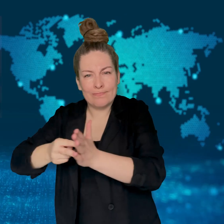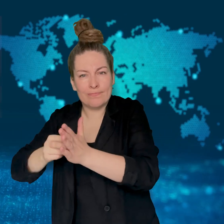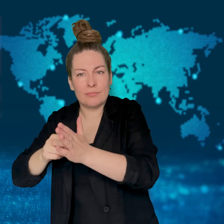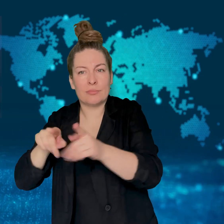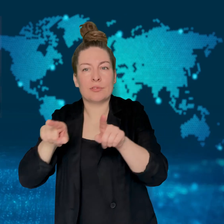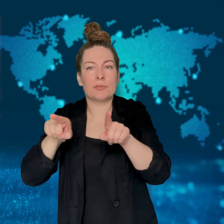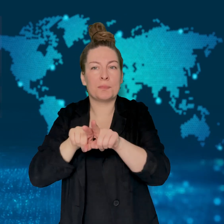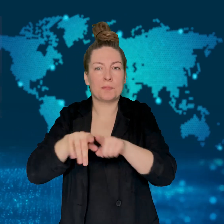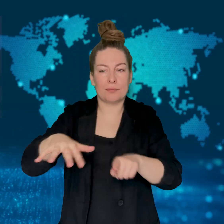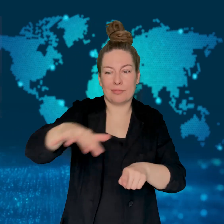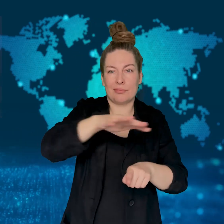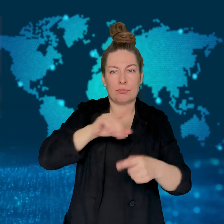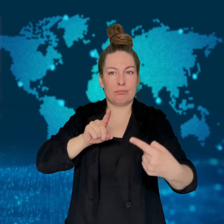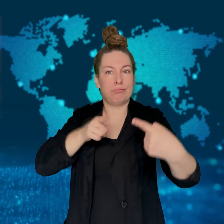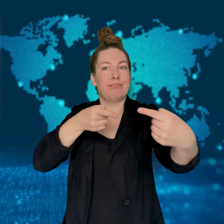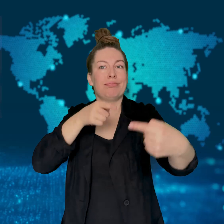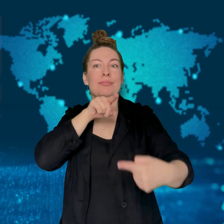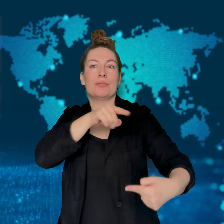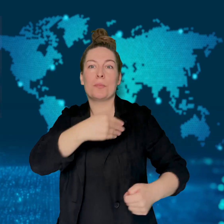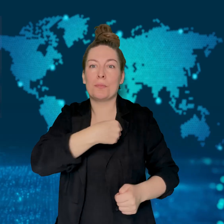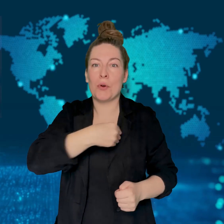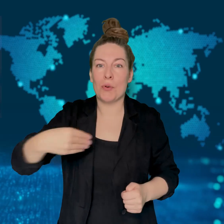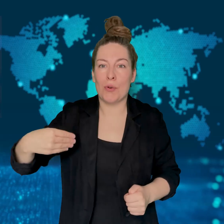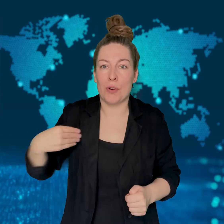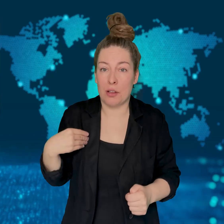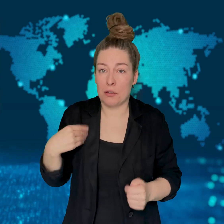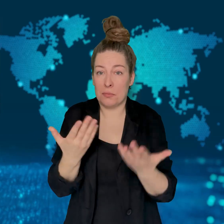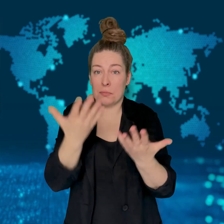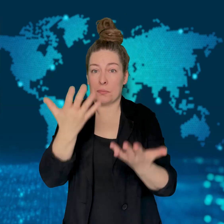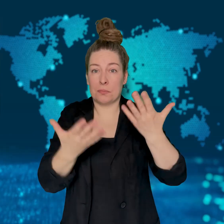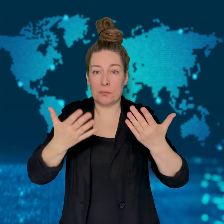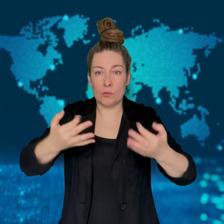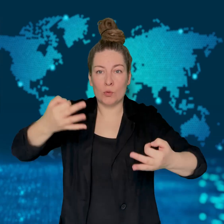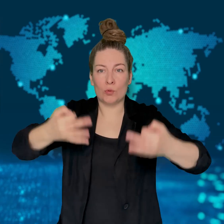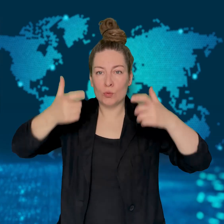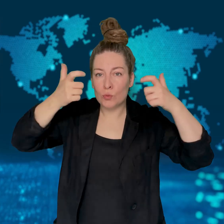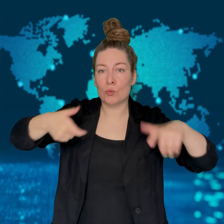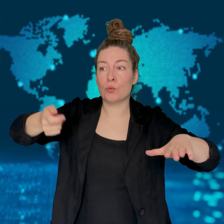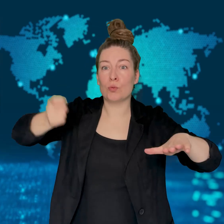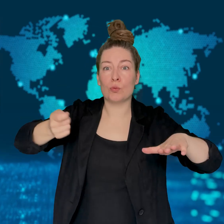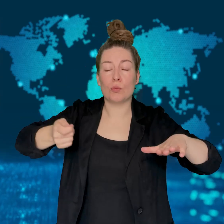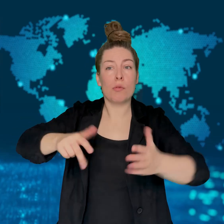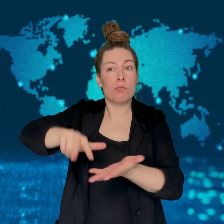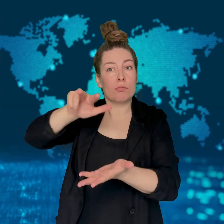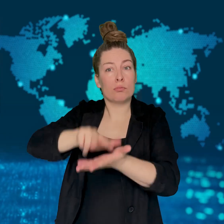The charge against him is "readiness to act for